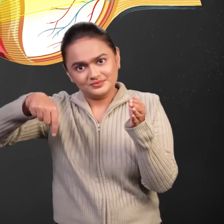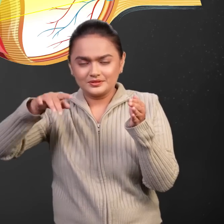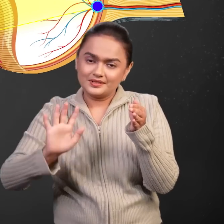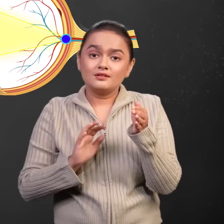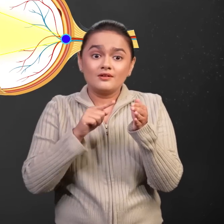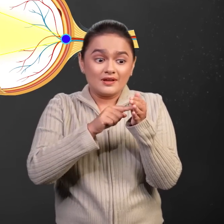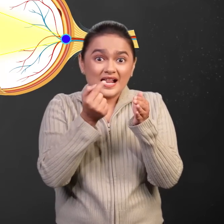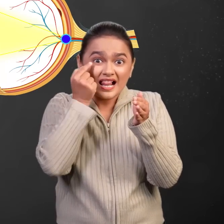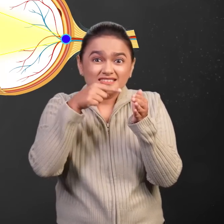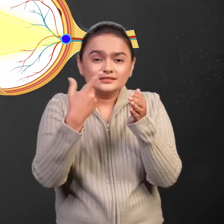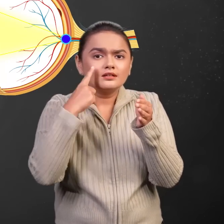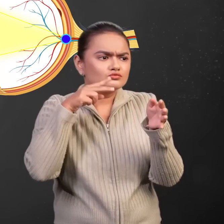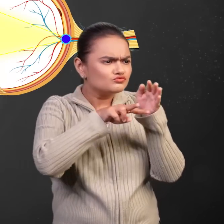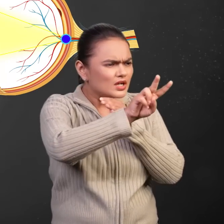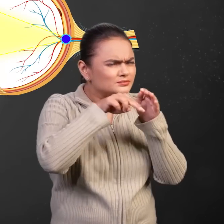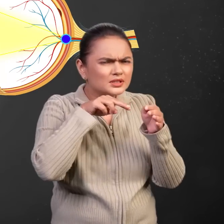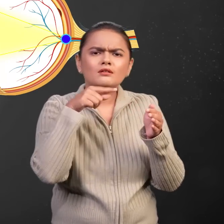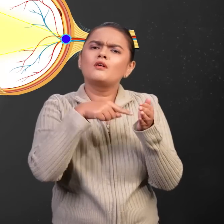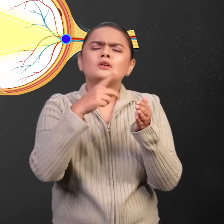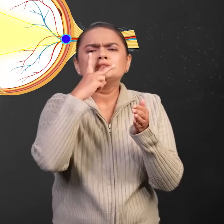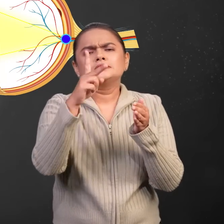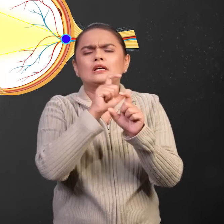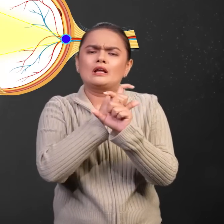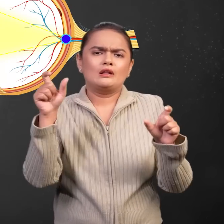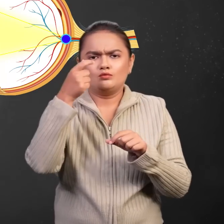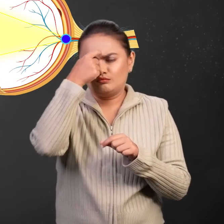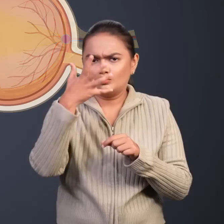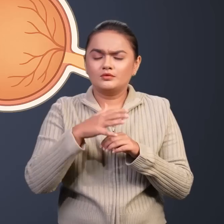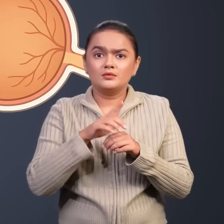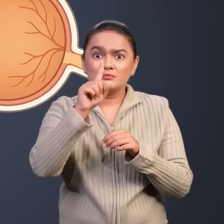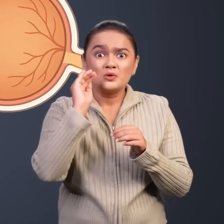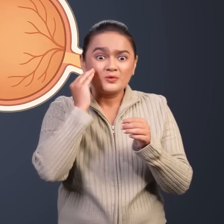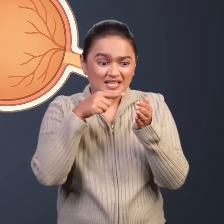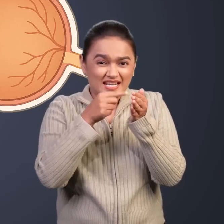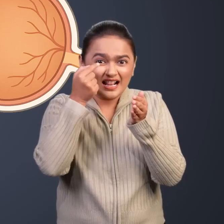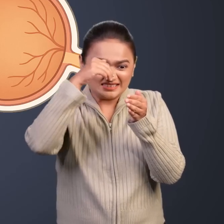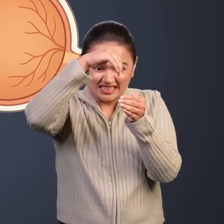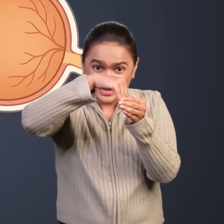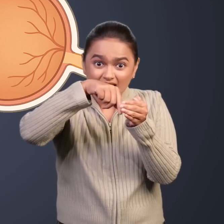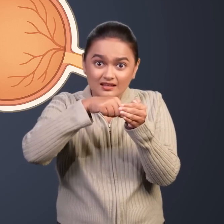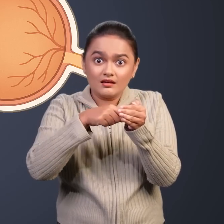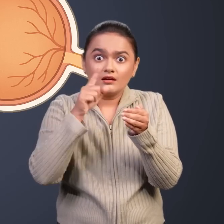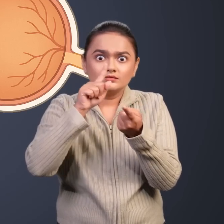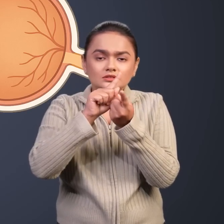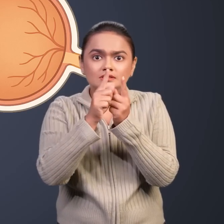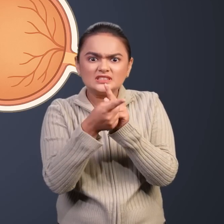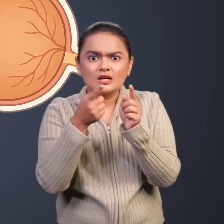As long as that lens is transparent, we can see everything. But when that lens becomes opaque,